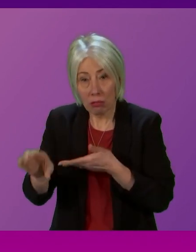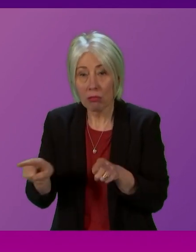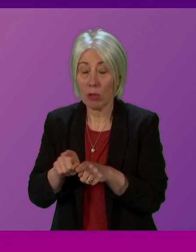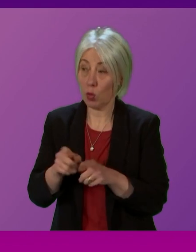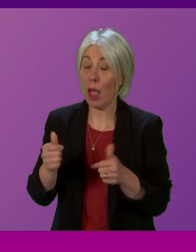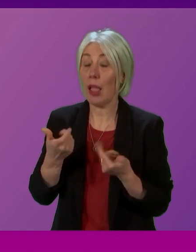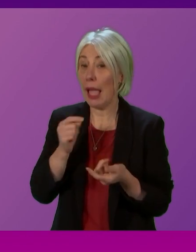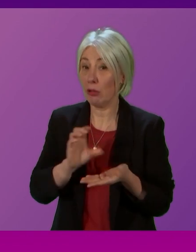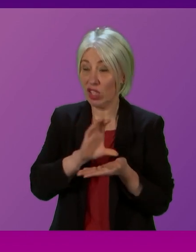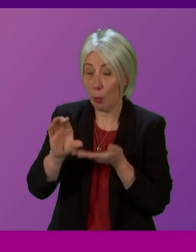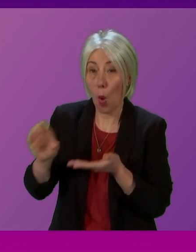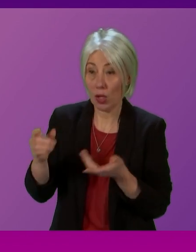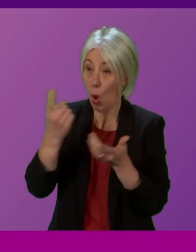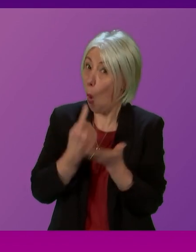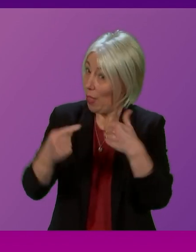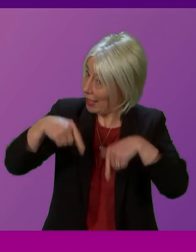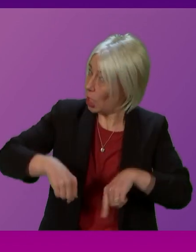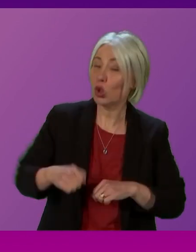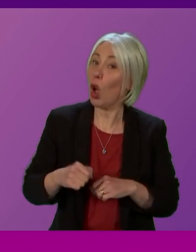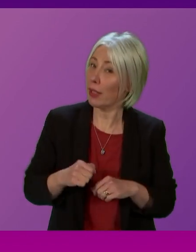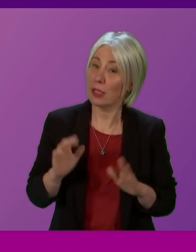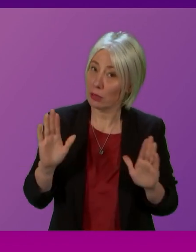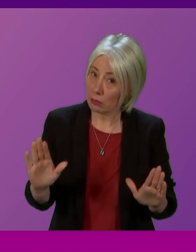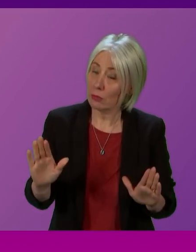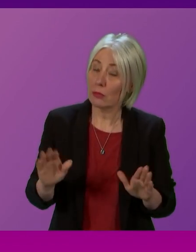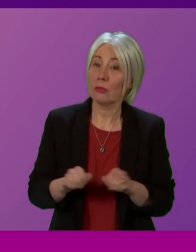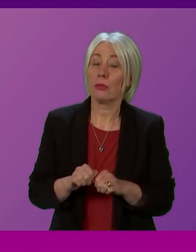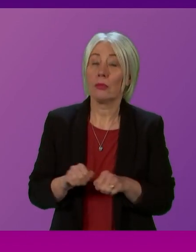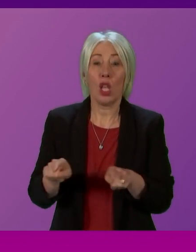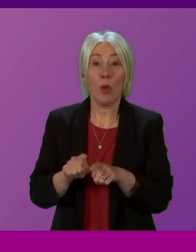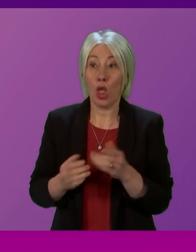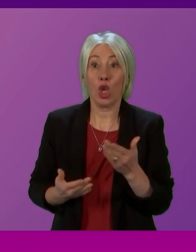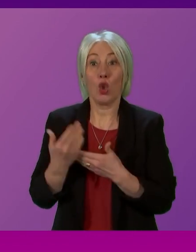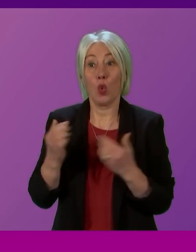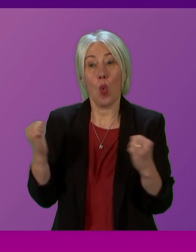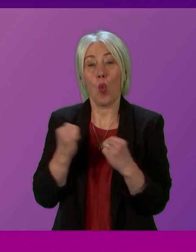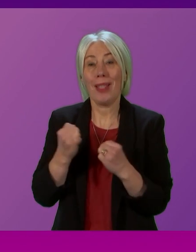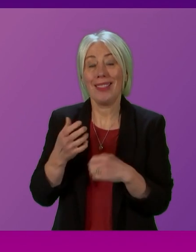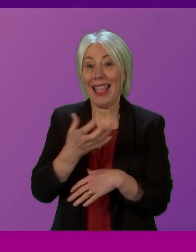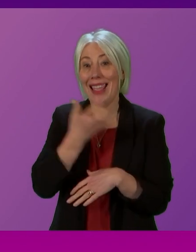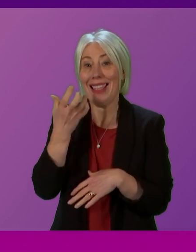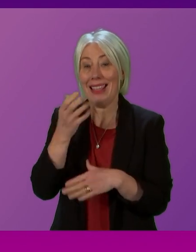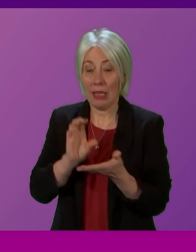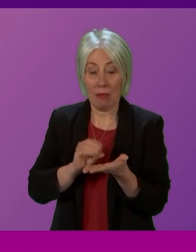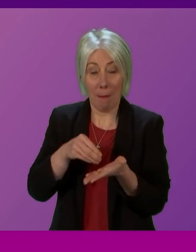that is available only in Scotland, as does our new winter heating payment, which will begin in a few weeks.